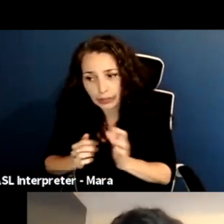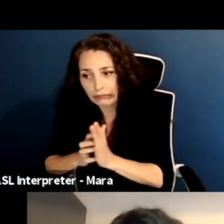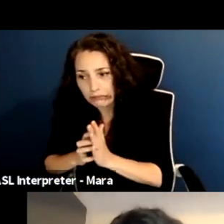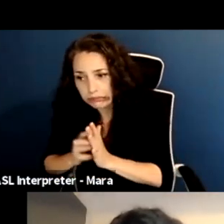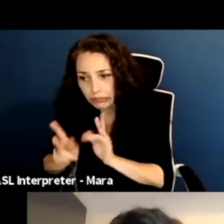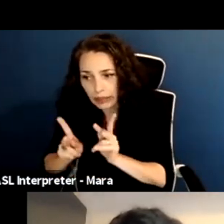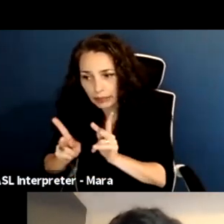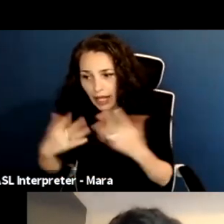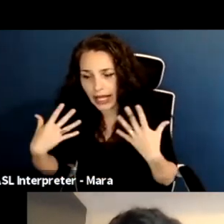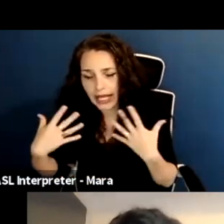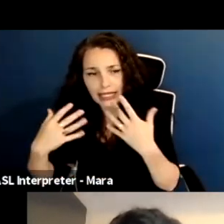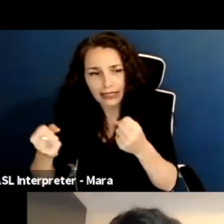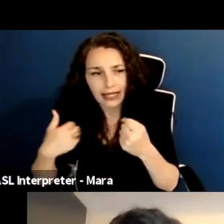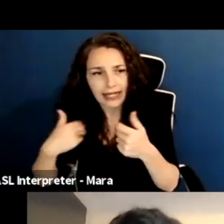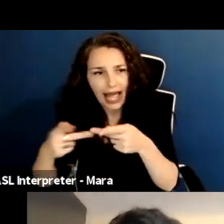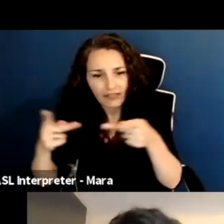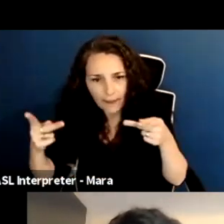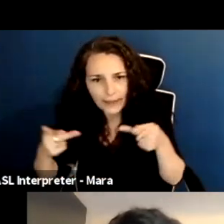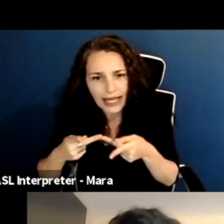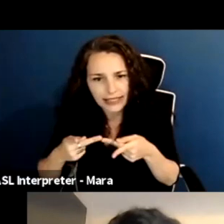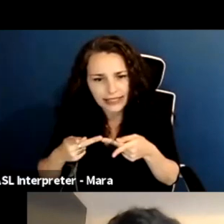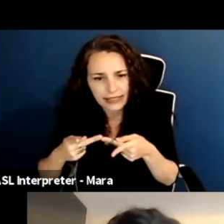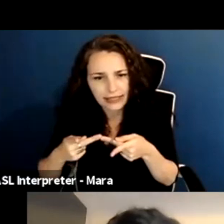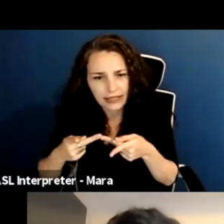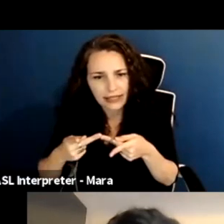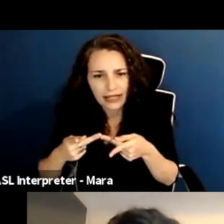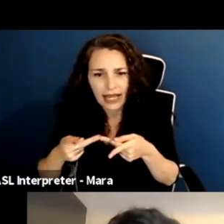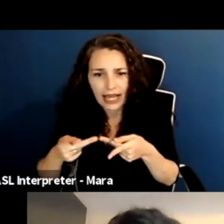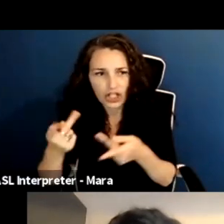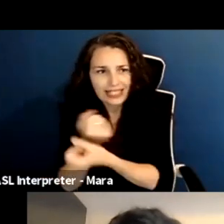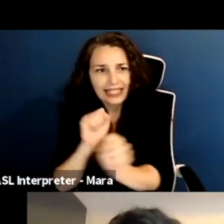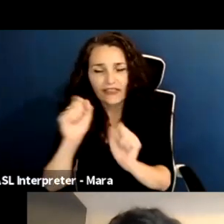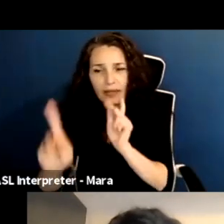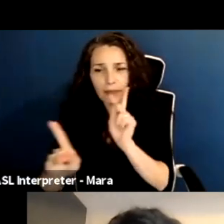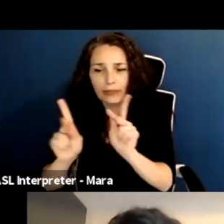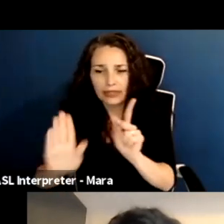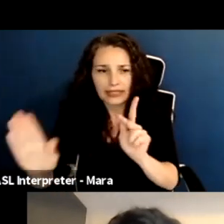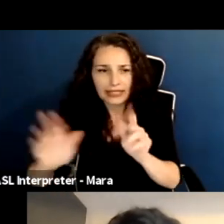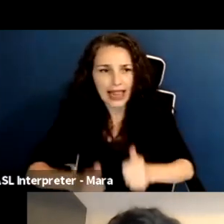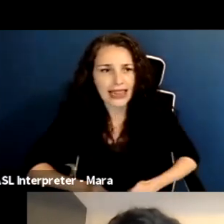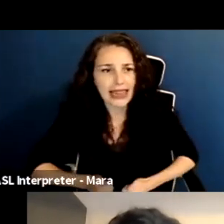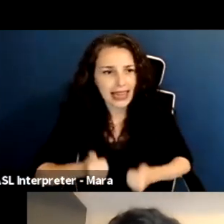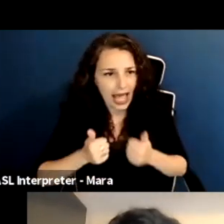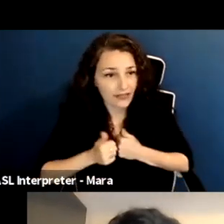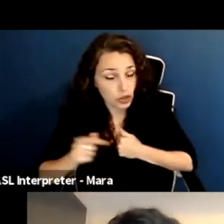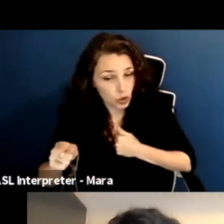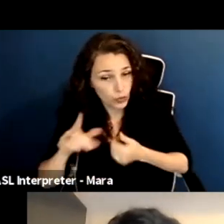which is amazing and you're saving people's lives. And you mentioned your experience 10 years ago